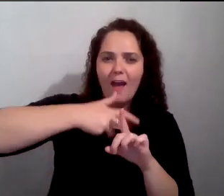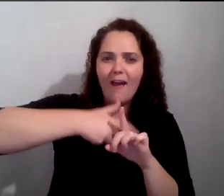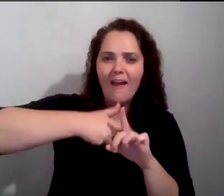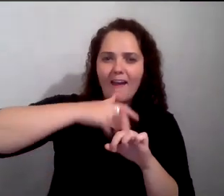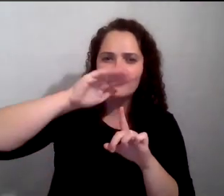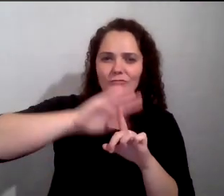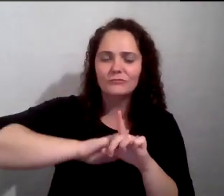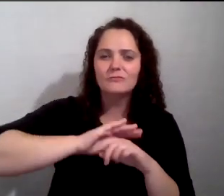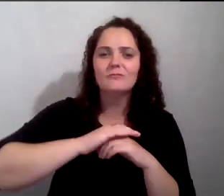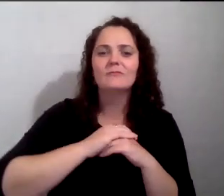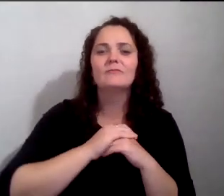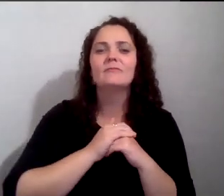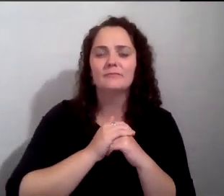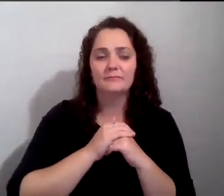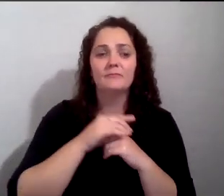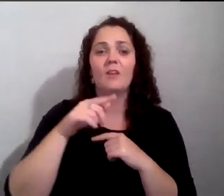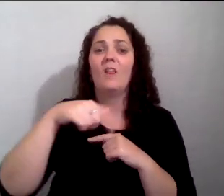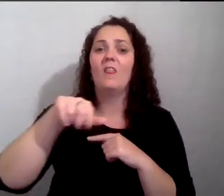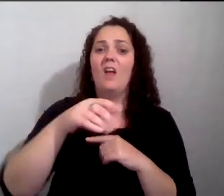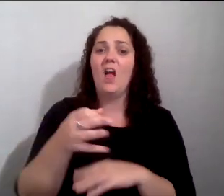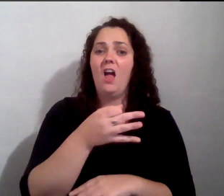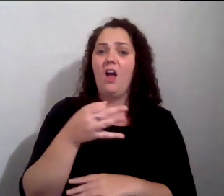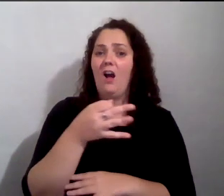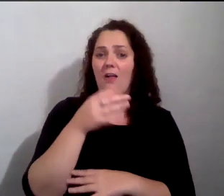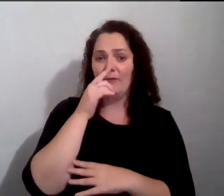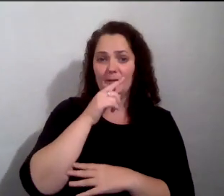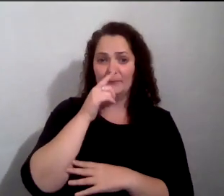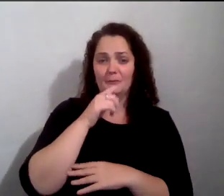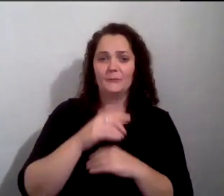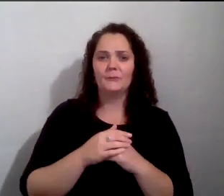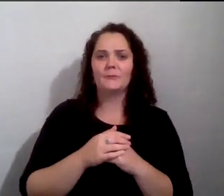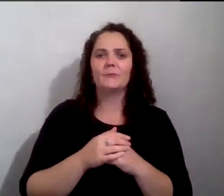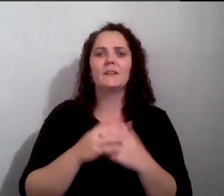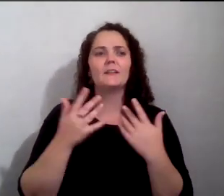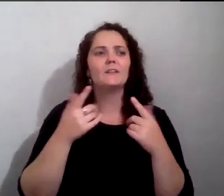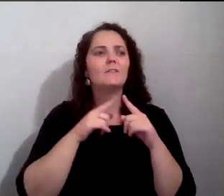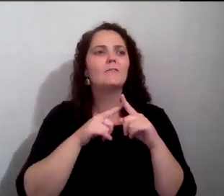and 50s and was championed by an amateur ethnographer